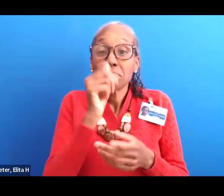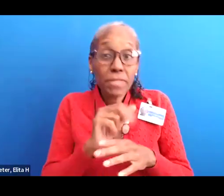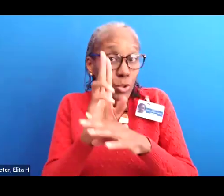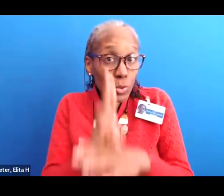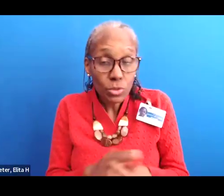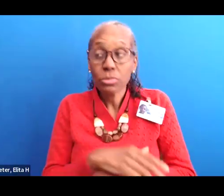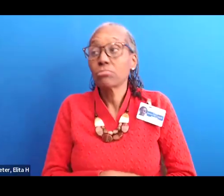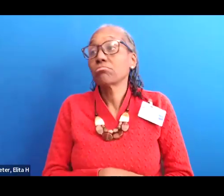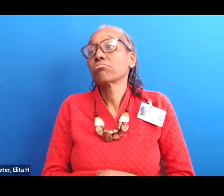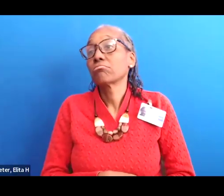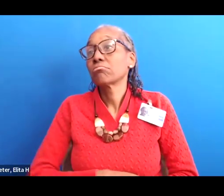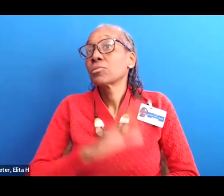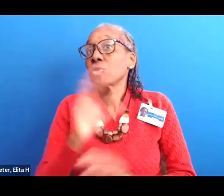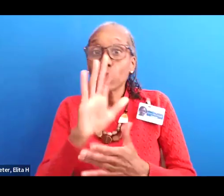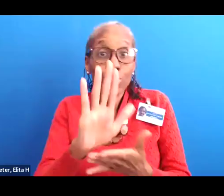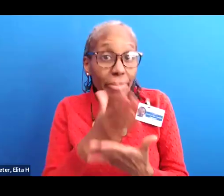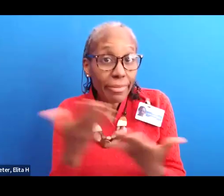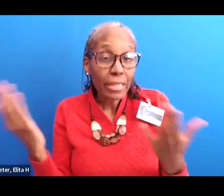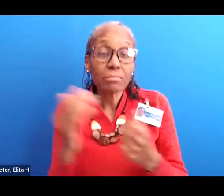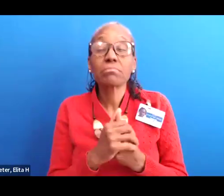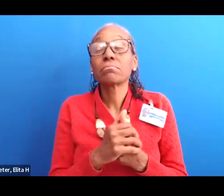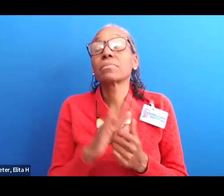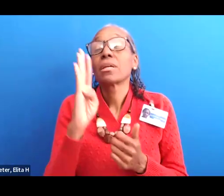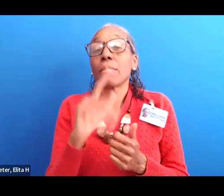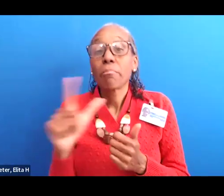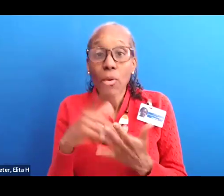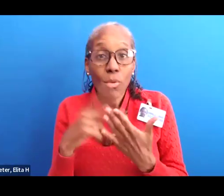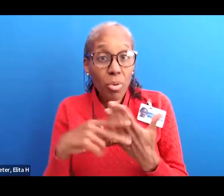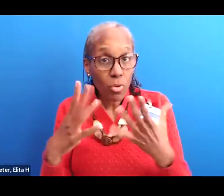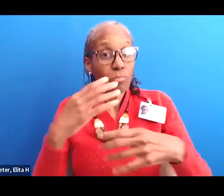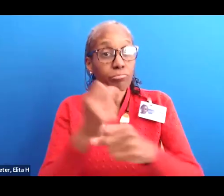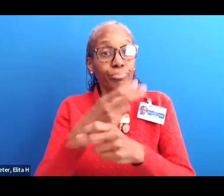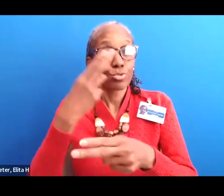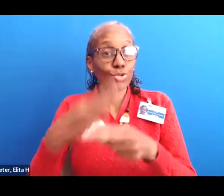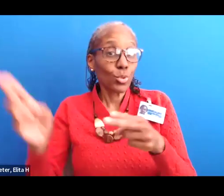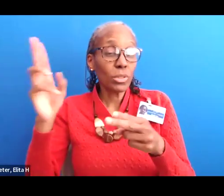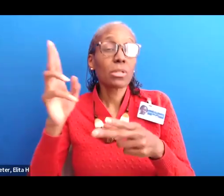We all want a shorter bowel program, so get that bowel book, and it will be coming up here I'm sure shortly,